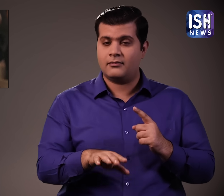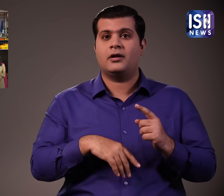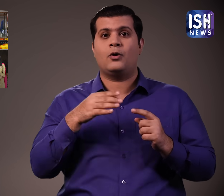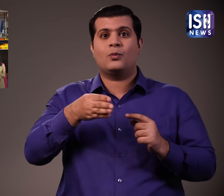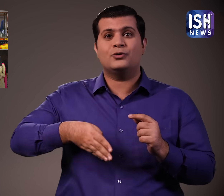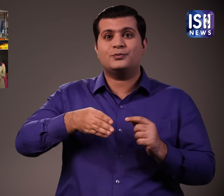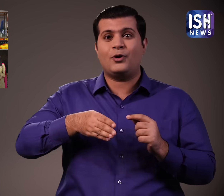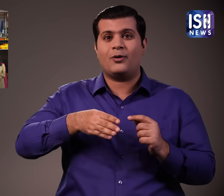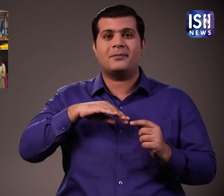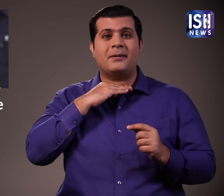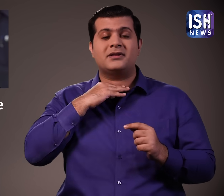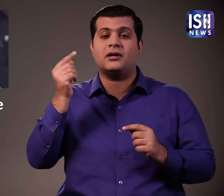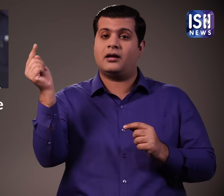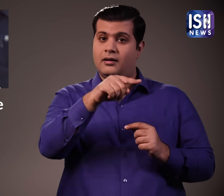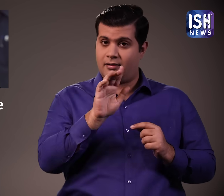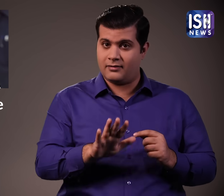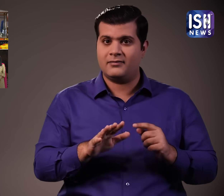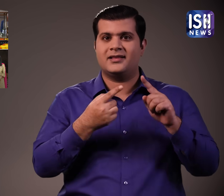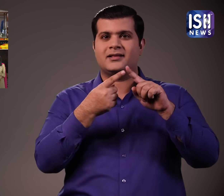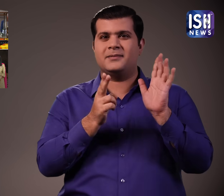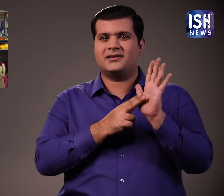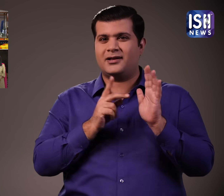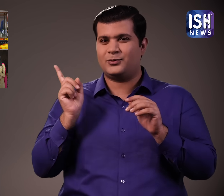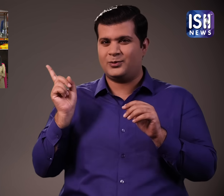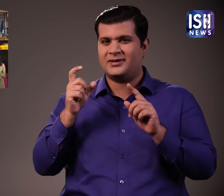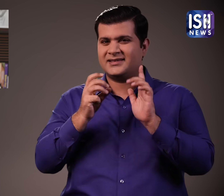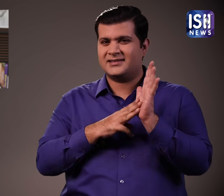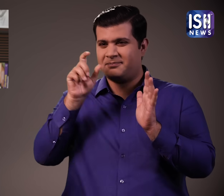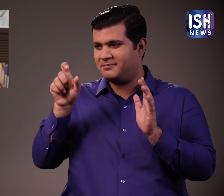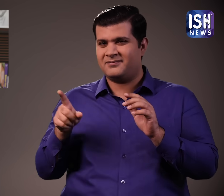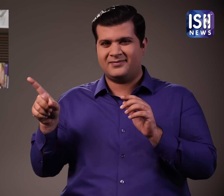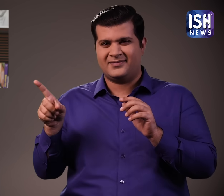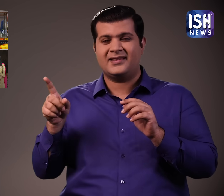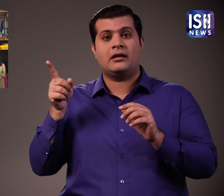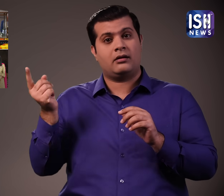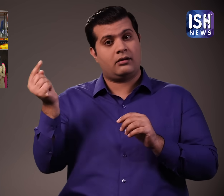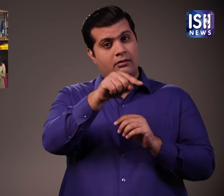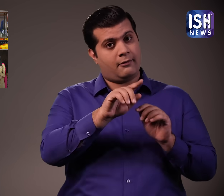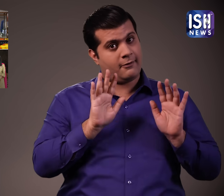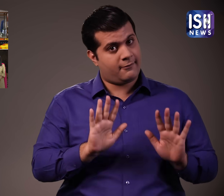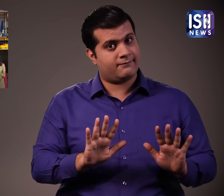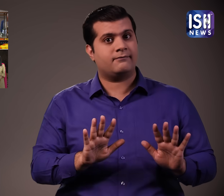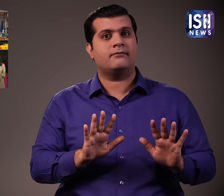West Bengal CM Mamata Banerjee, Tamil Nadu CM MK Stalin attended the dinner.